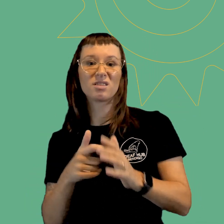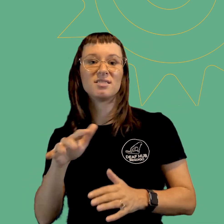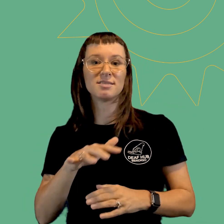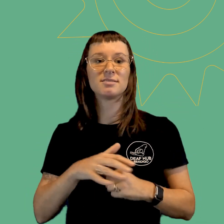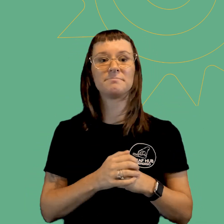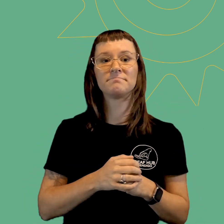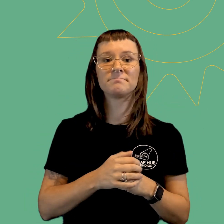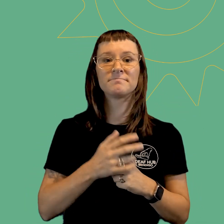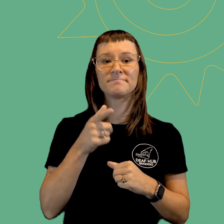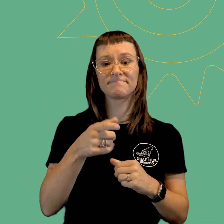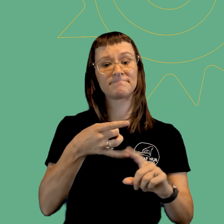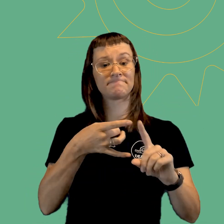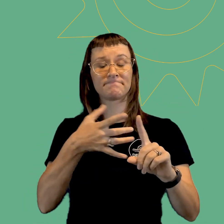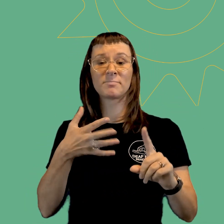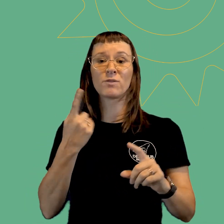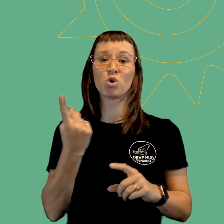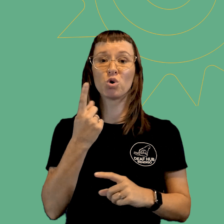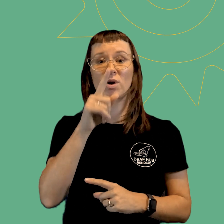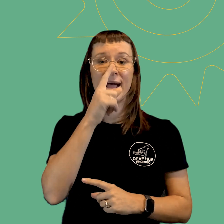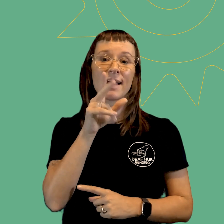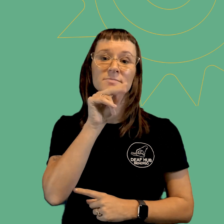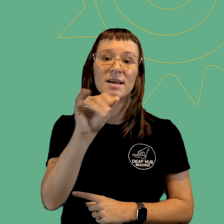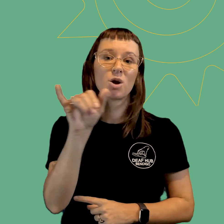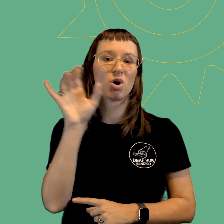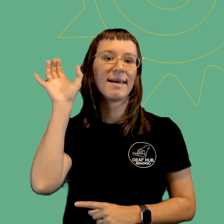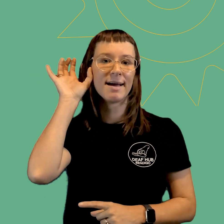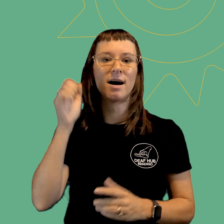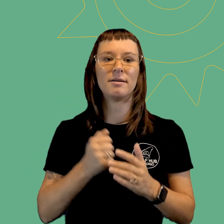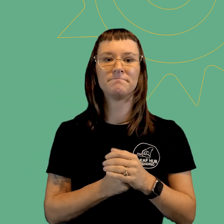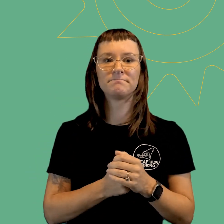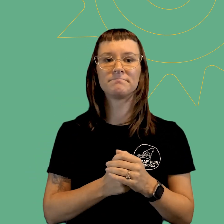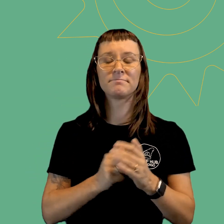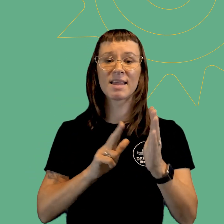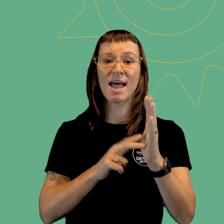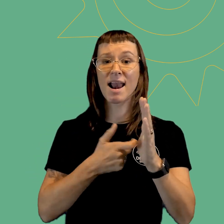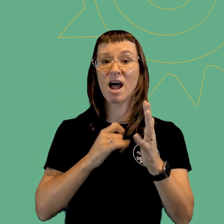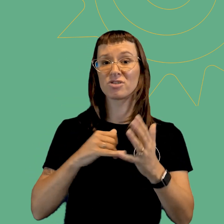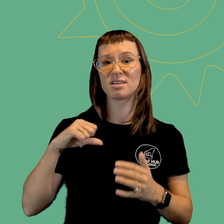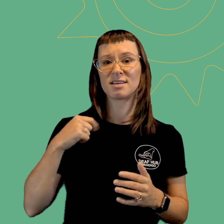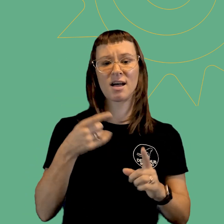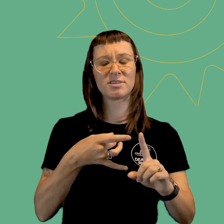use your voice. The National Relay Service has specially trained staff called relay officers,